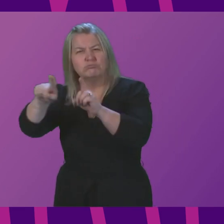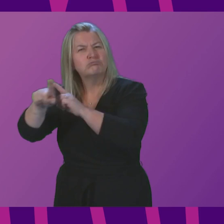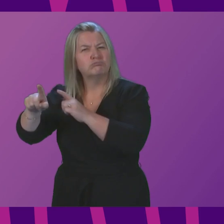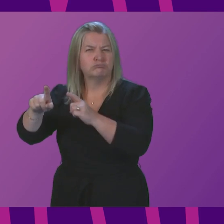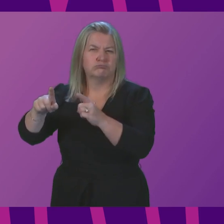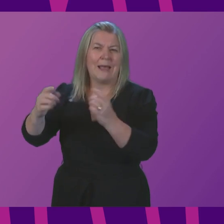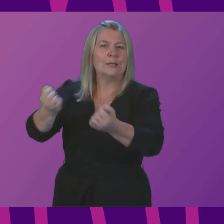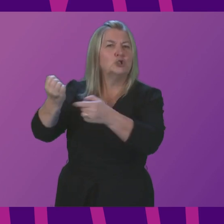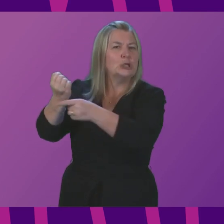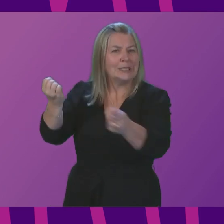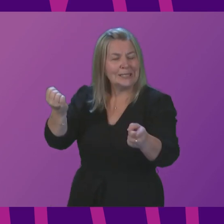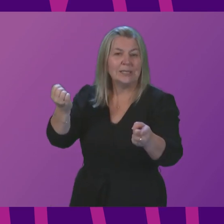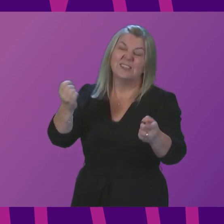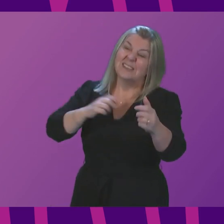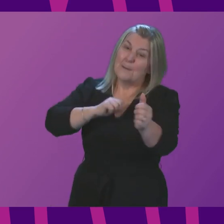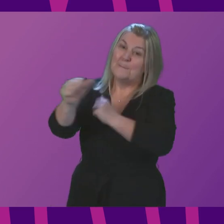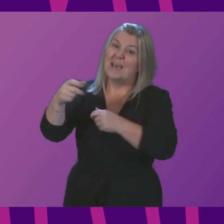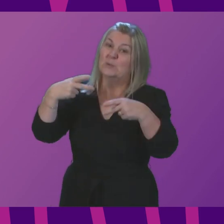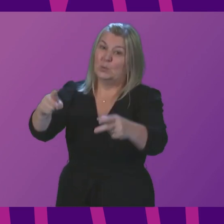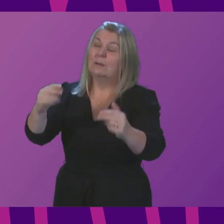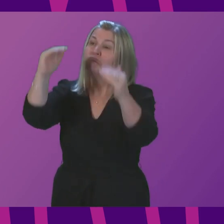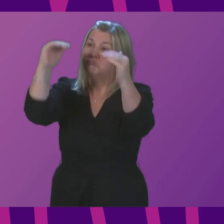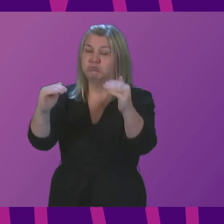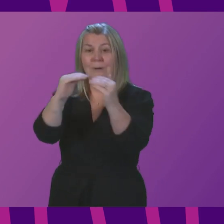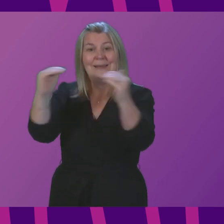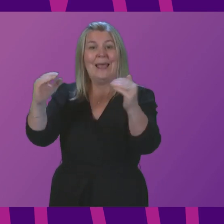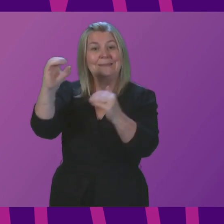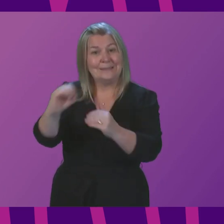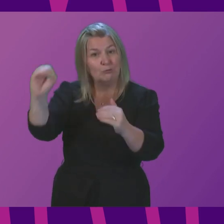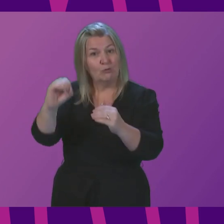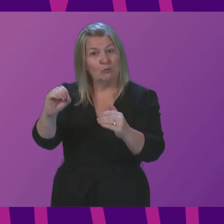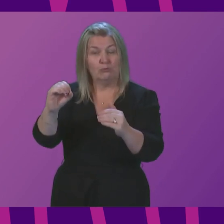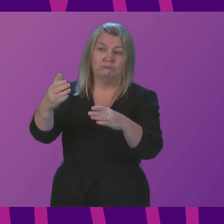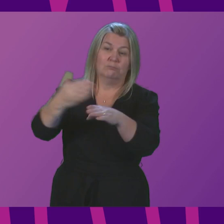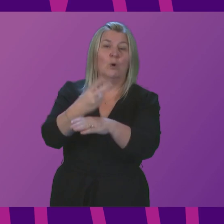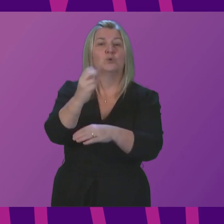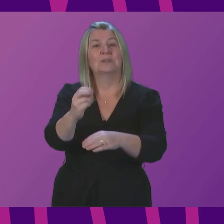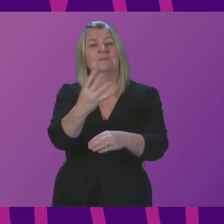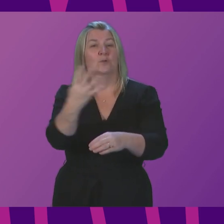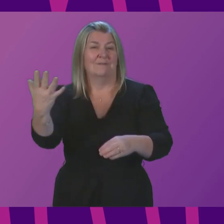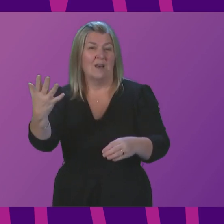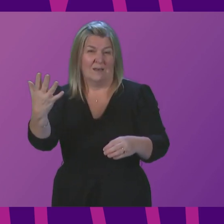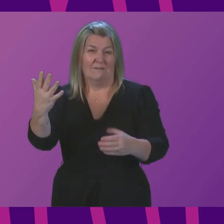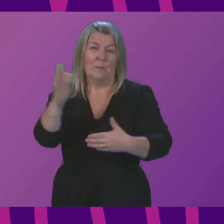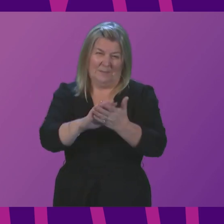best pathway to net zero by 2045 and will deliver the decarbonisation that we need to happen across industry, heat and transport.